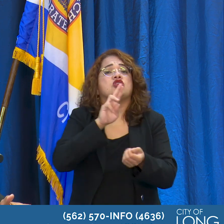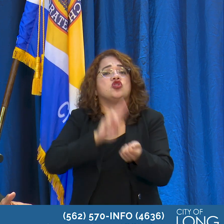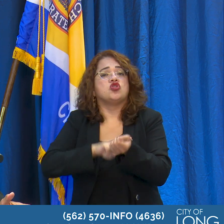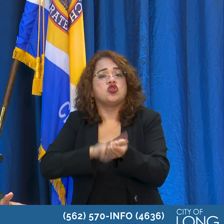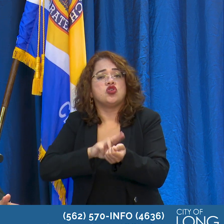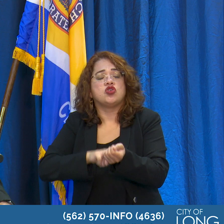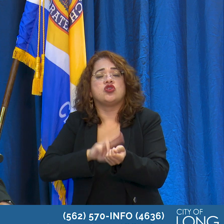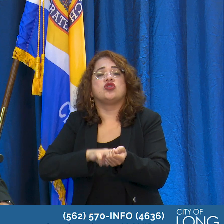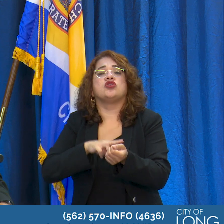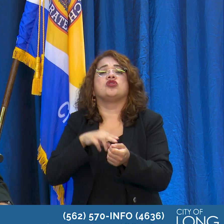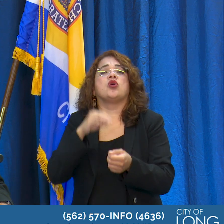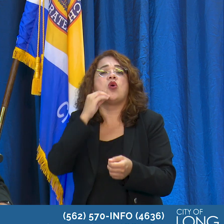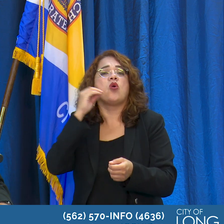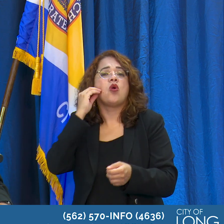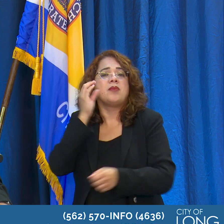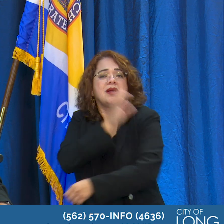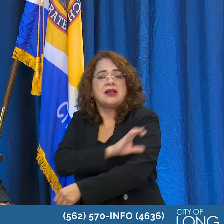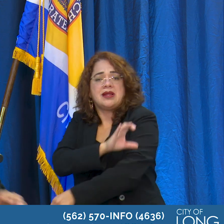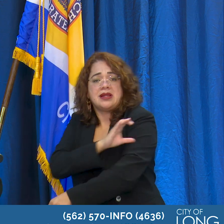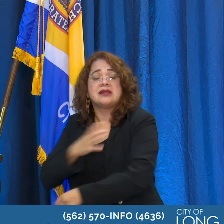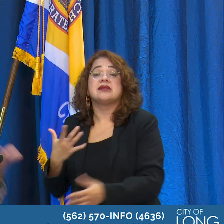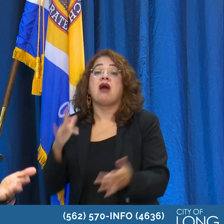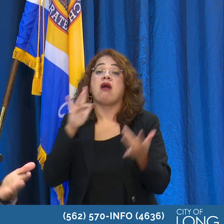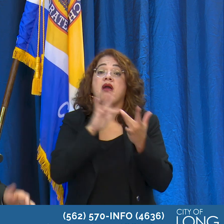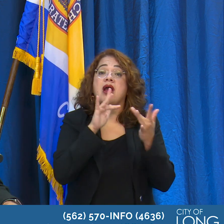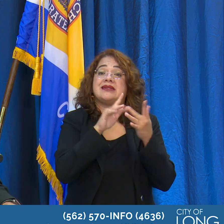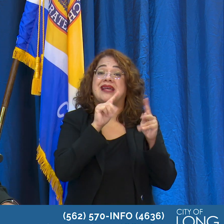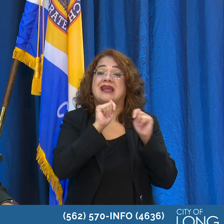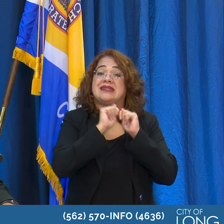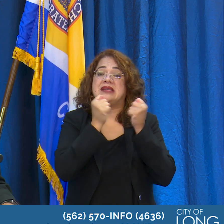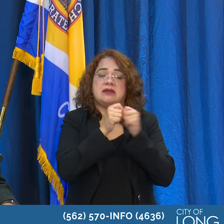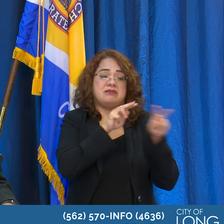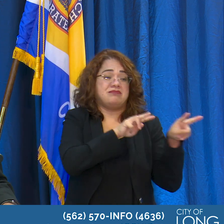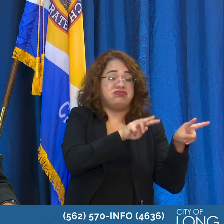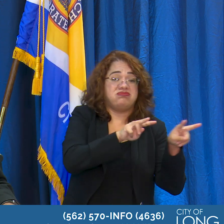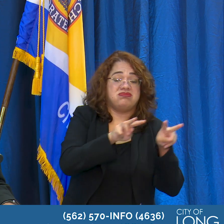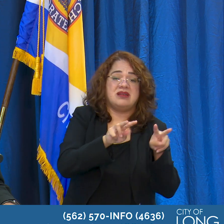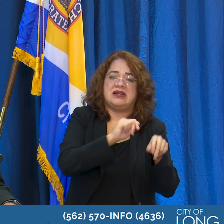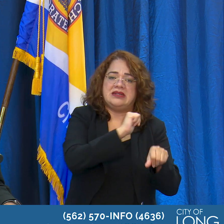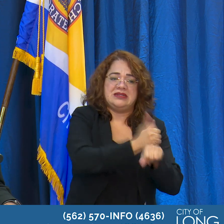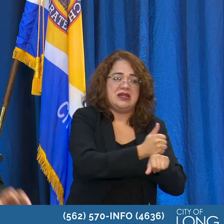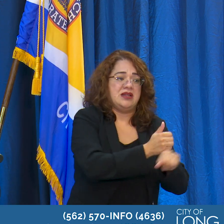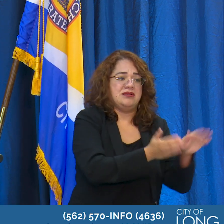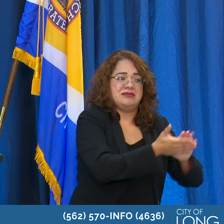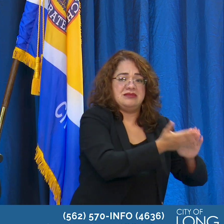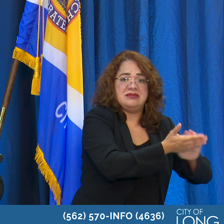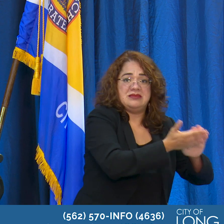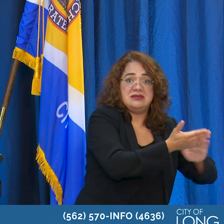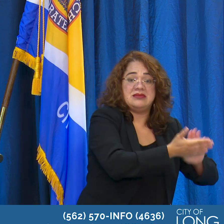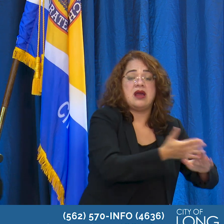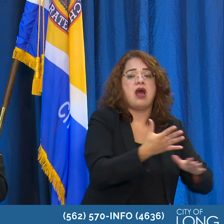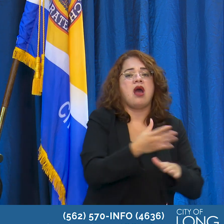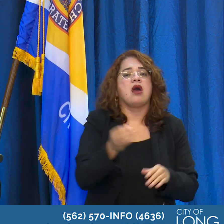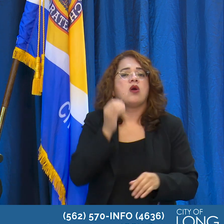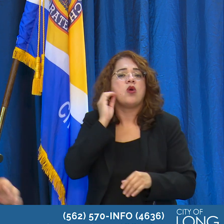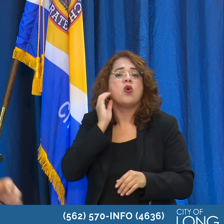contact tracing team in place and of course expanded our services around homelessness. Now much of this that we have spent will be